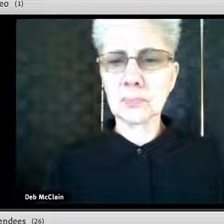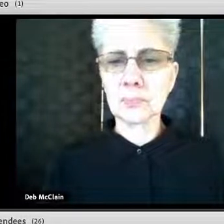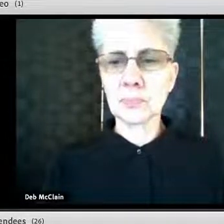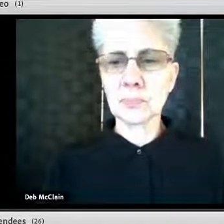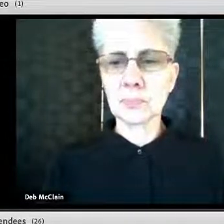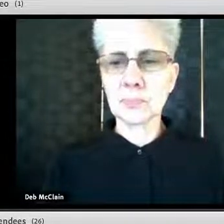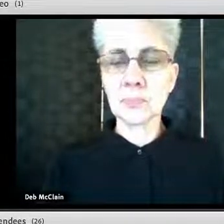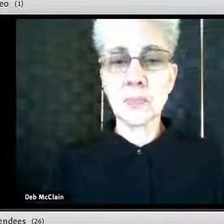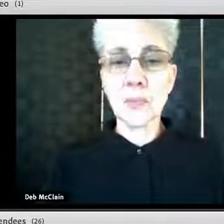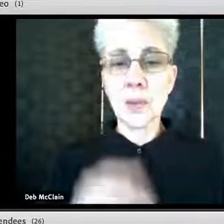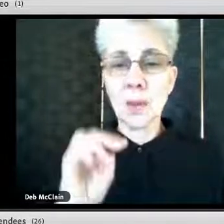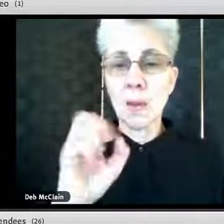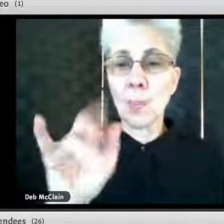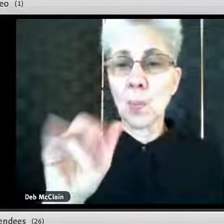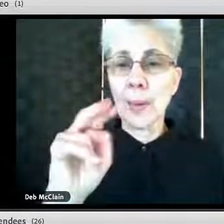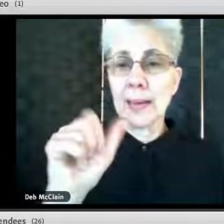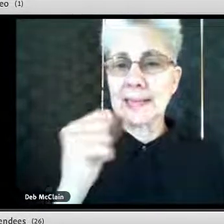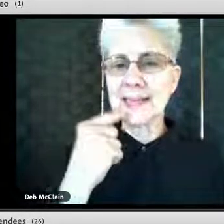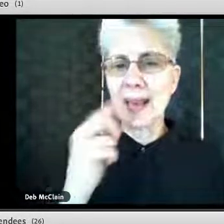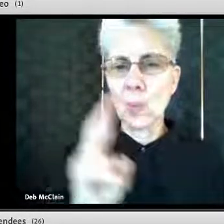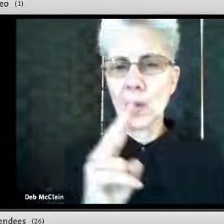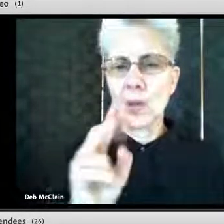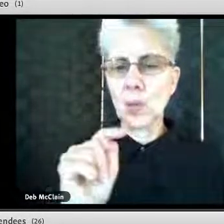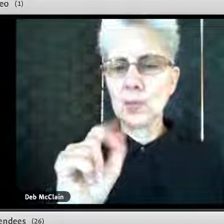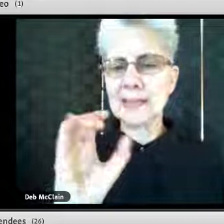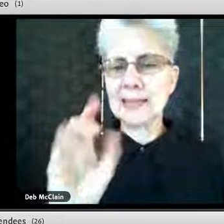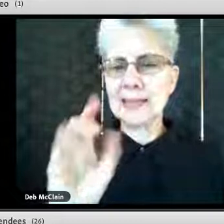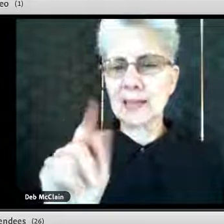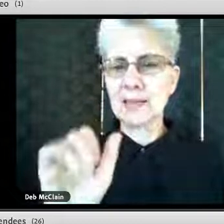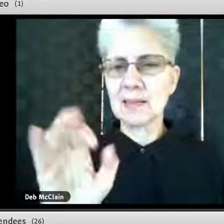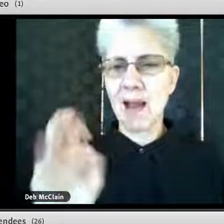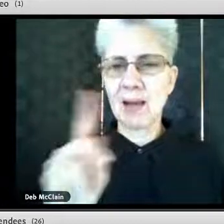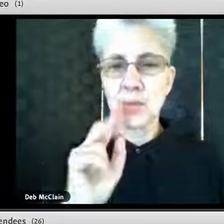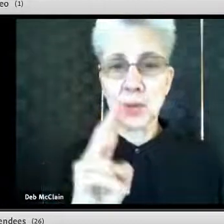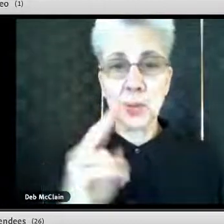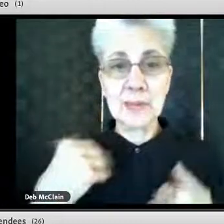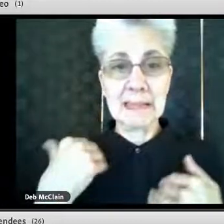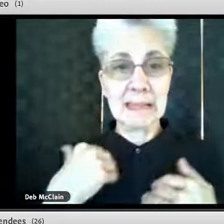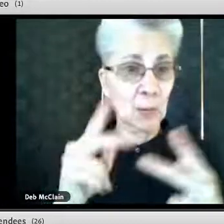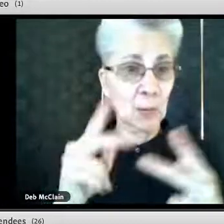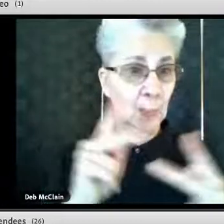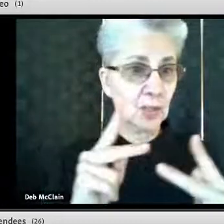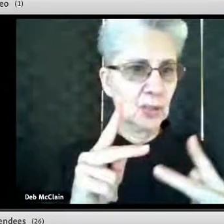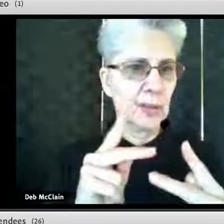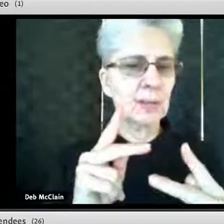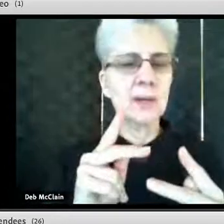Marina is saying we started using TikTok to reach younger patrons. Jordan is saying library awareness.